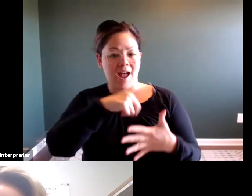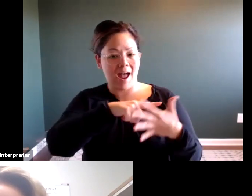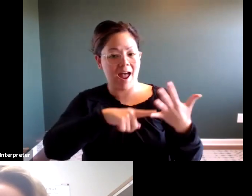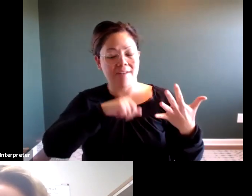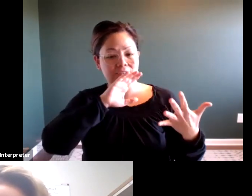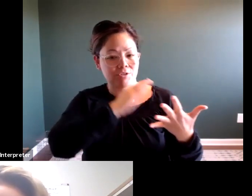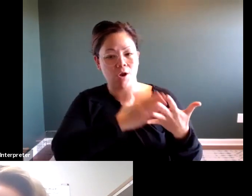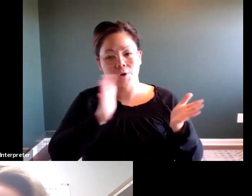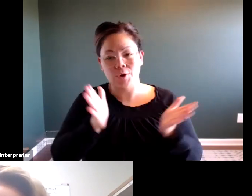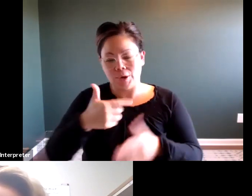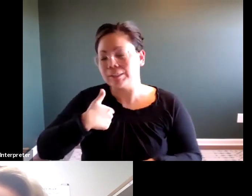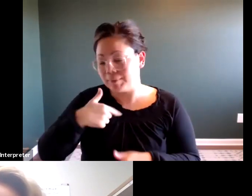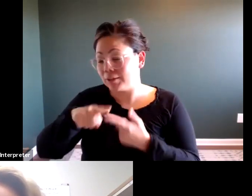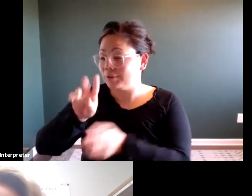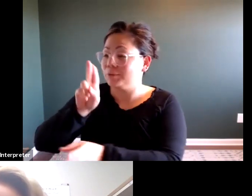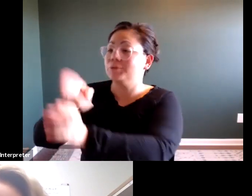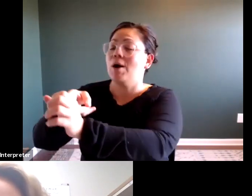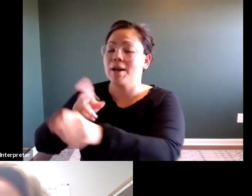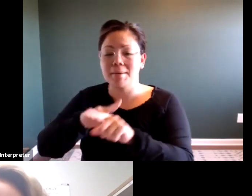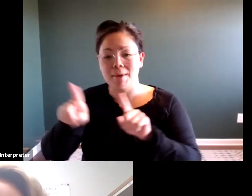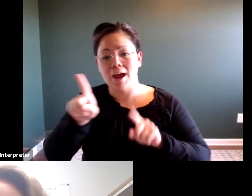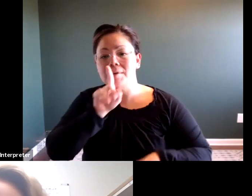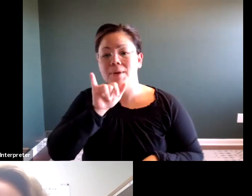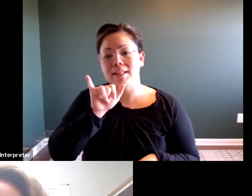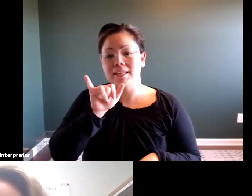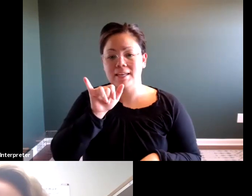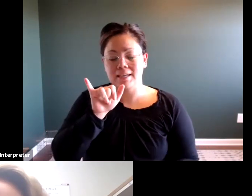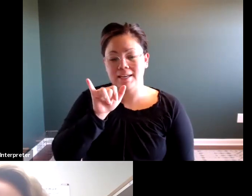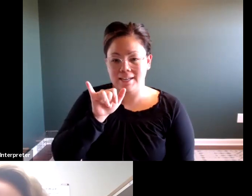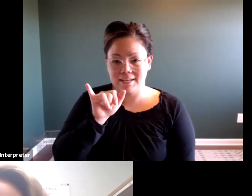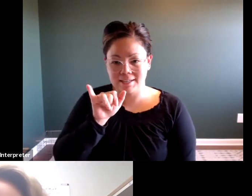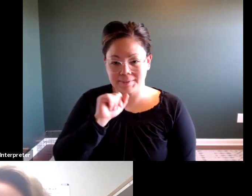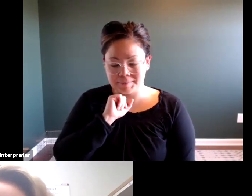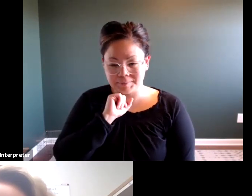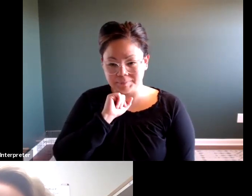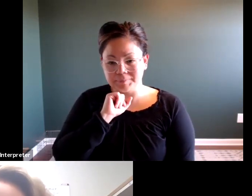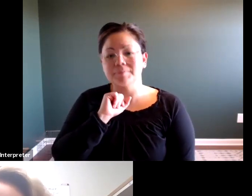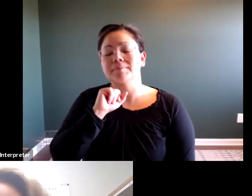But my family, this, we know, all growing it part of my life,